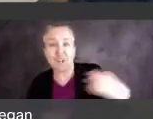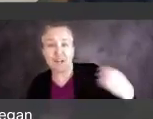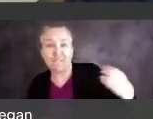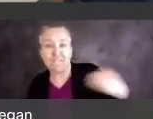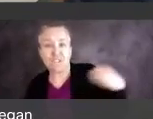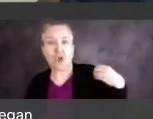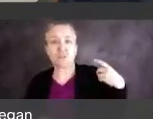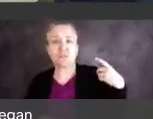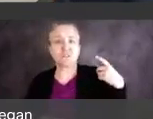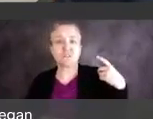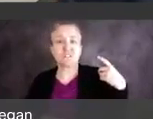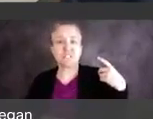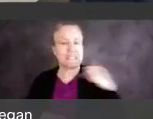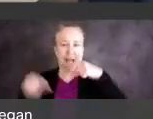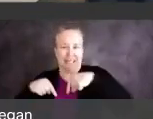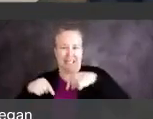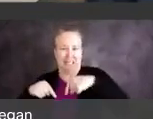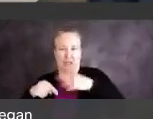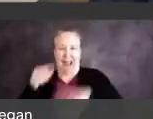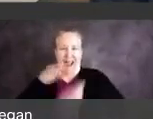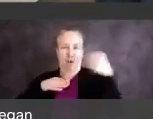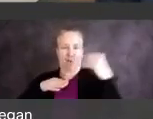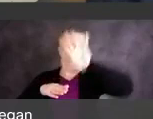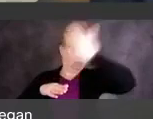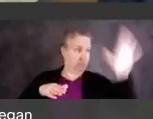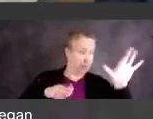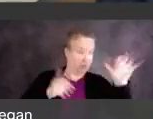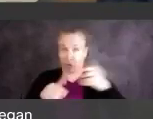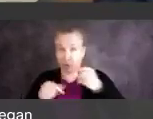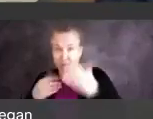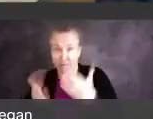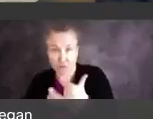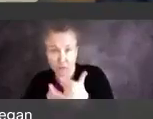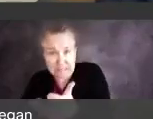county area that have tried to provide you some assistance and can you describe that?